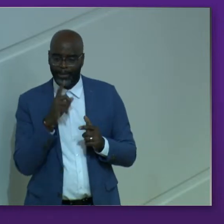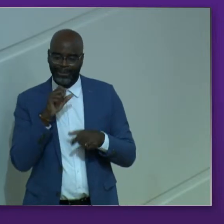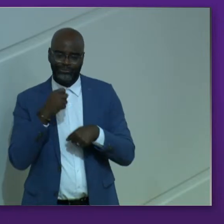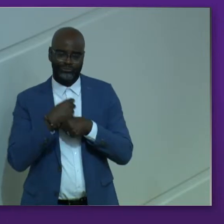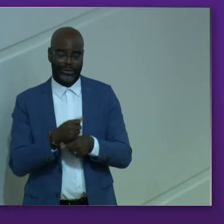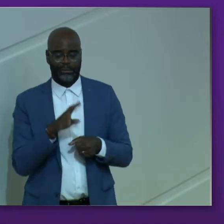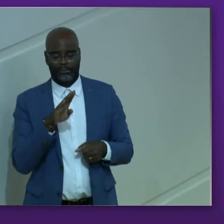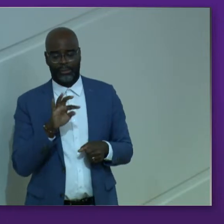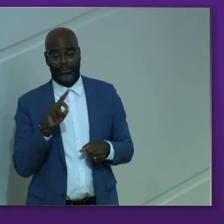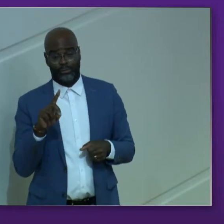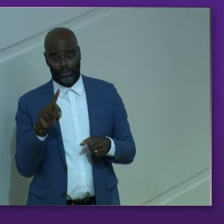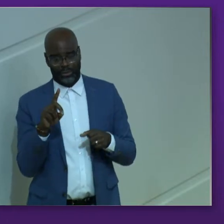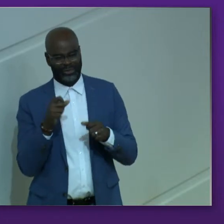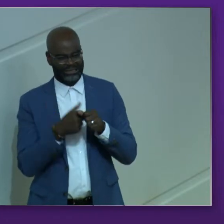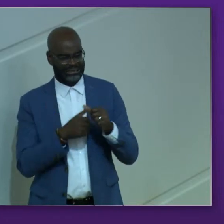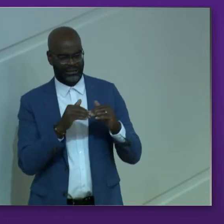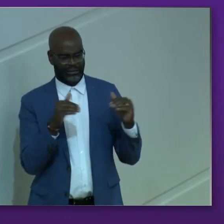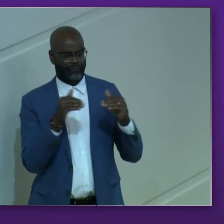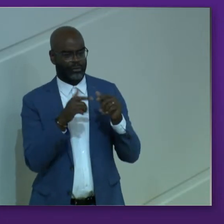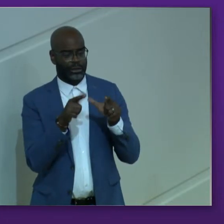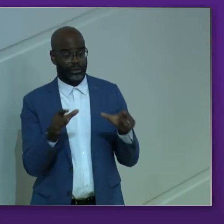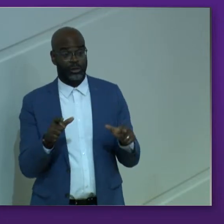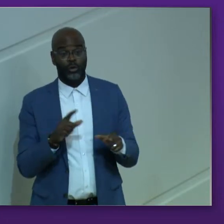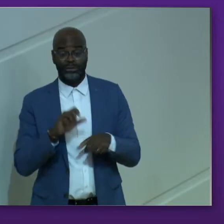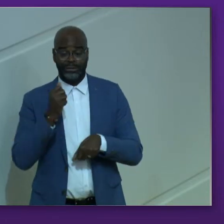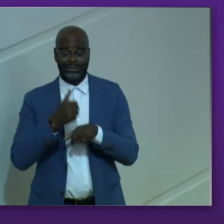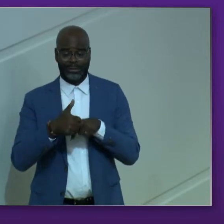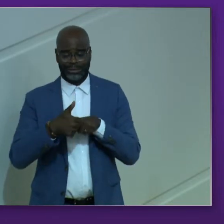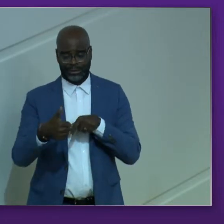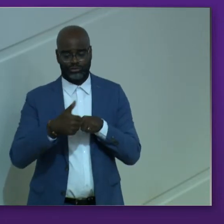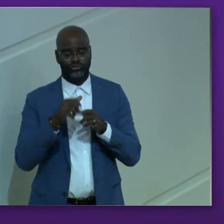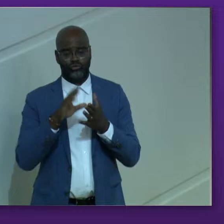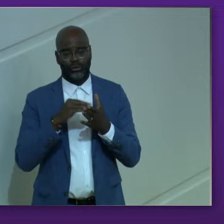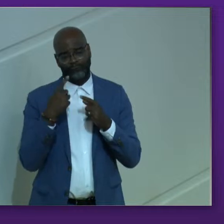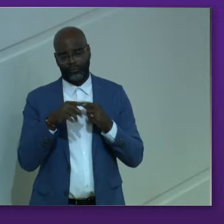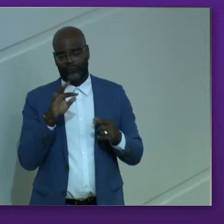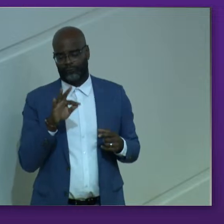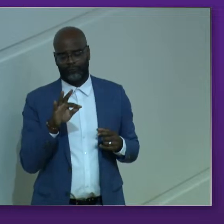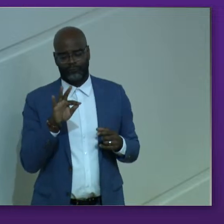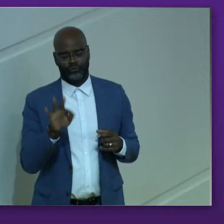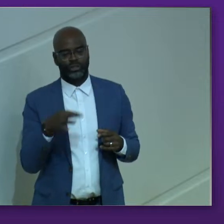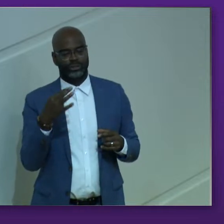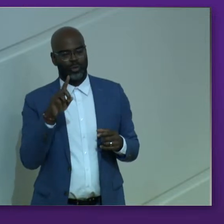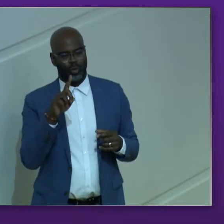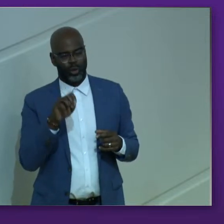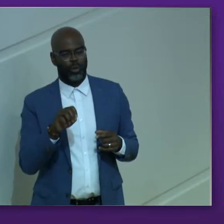DESCRIBED AS AN ALL-AROUND INNOVATOR HAVING USED OPEN EDUCATIONAL RESOURCES FOR